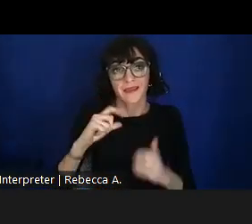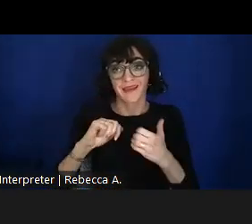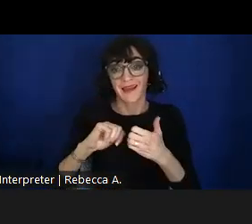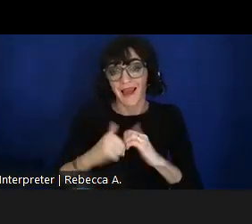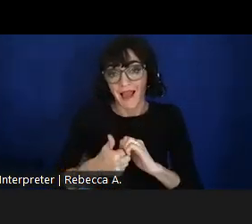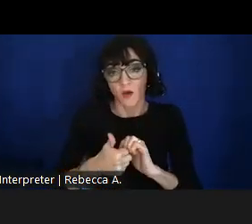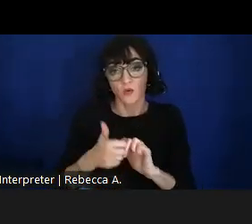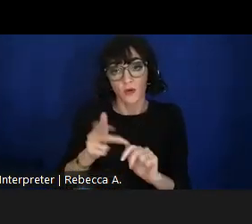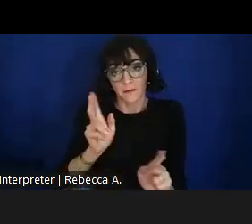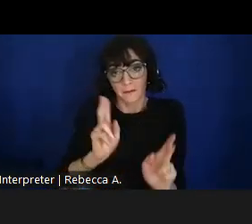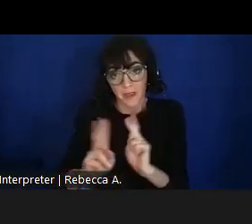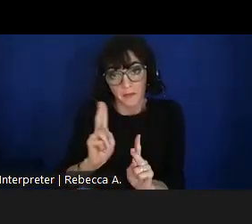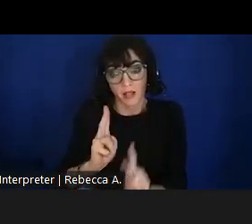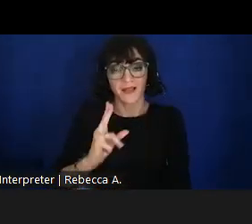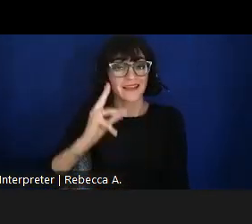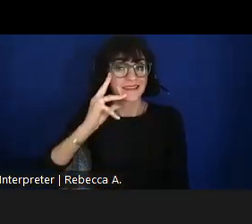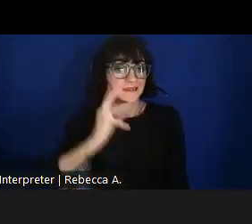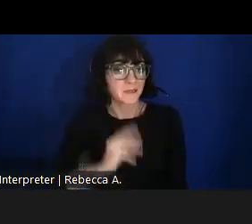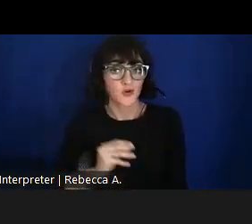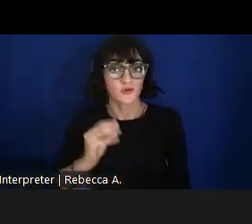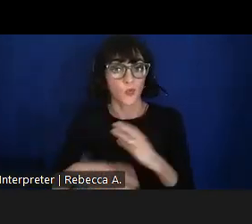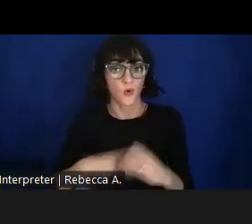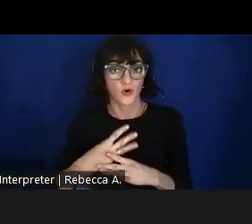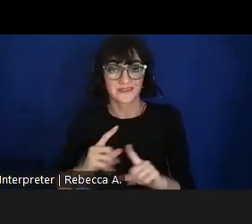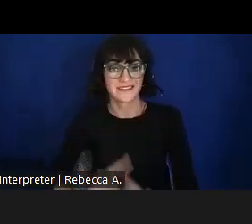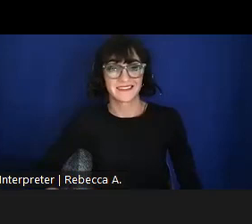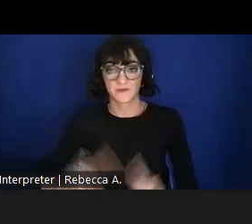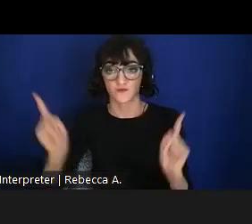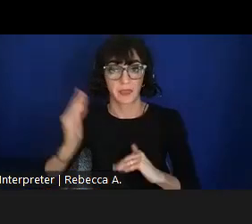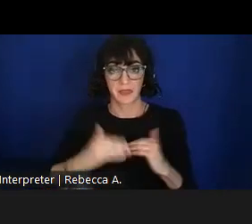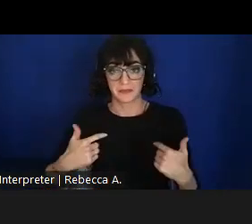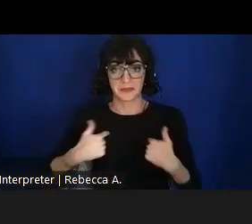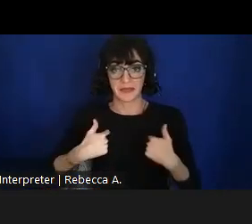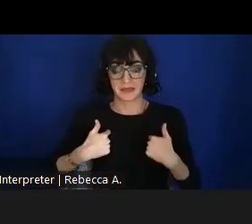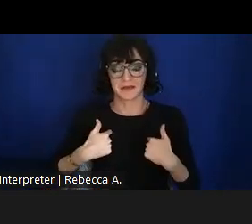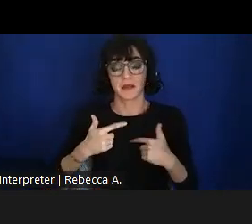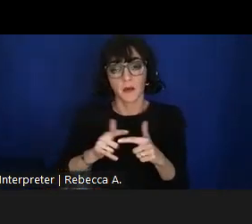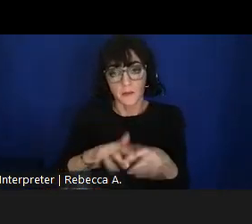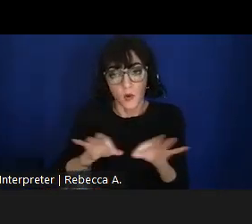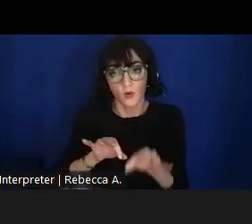people experience the world differently based on their positionality and their access to